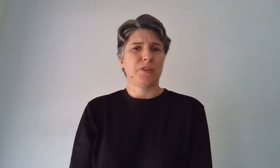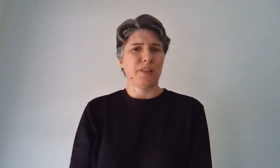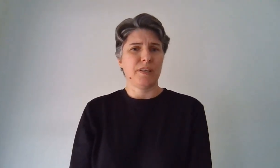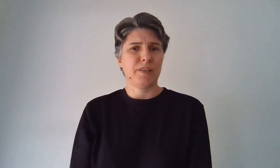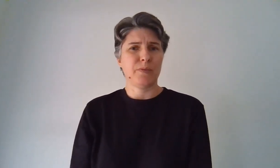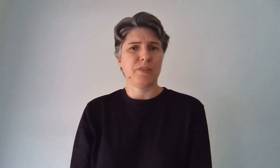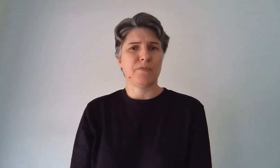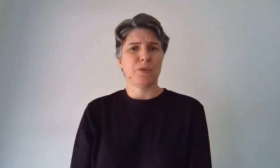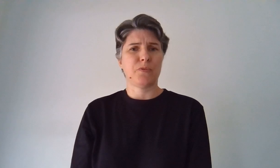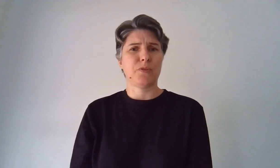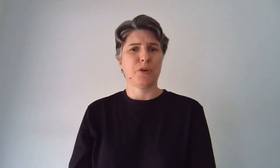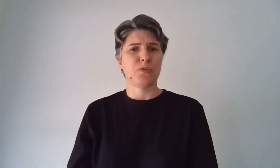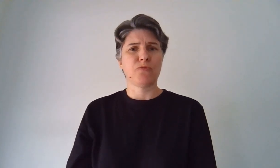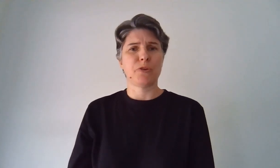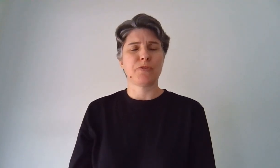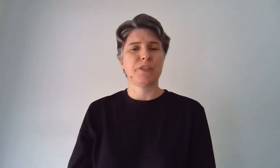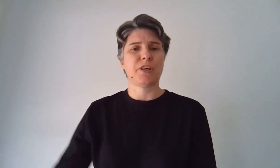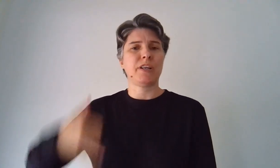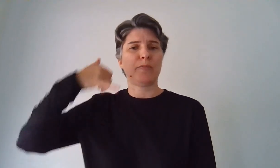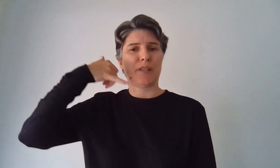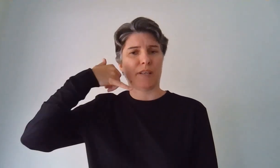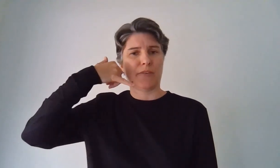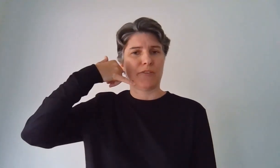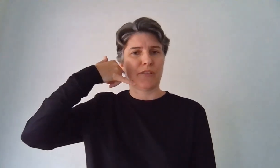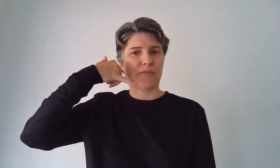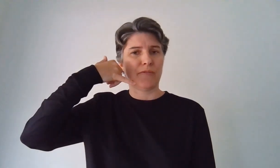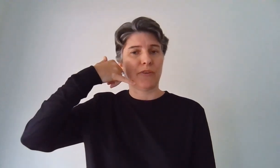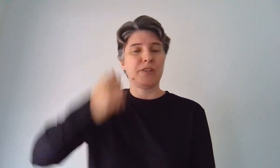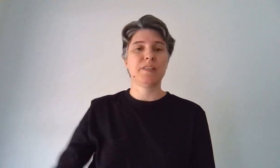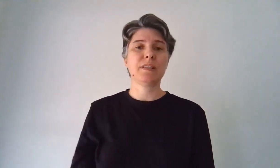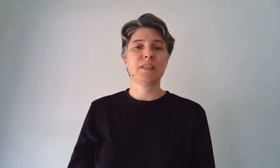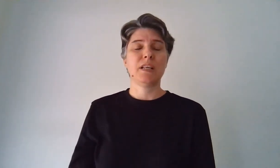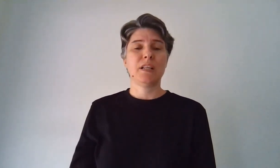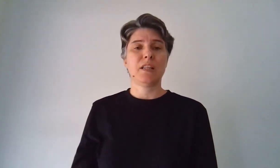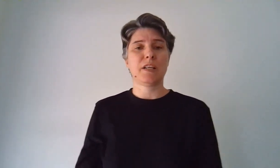that I think it was involved, the old rotary dial. That the current sign for phone is this.